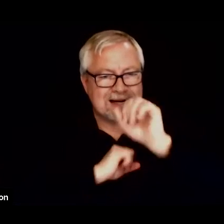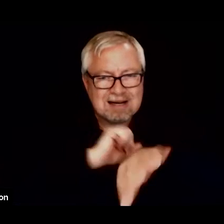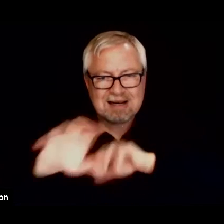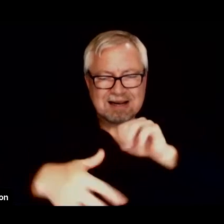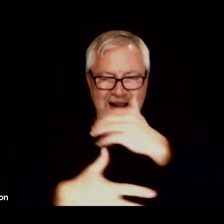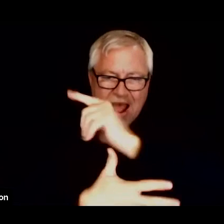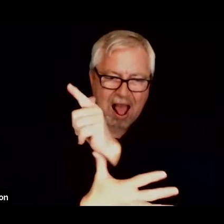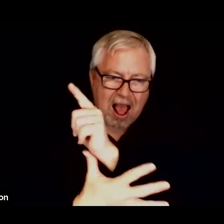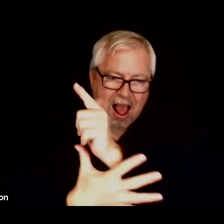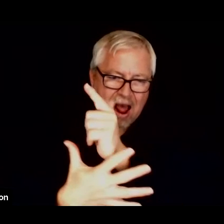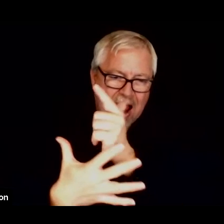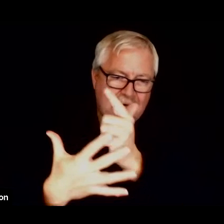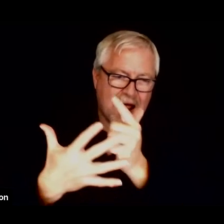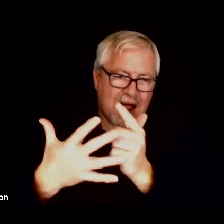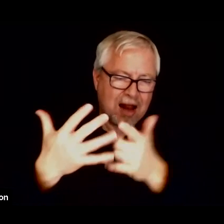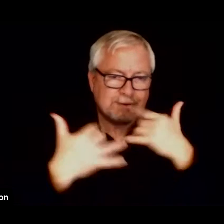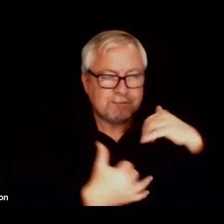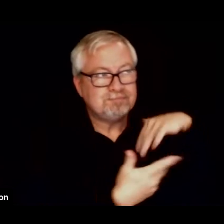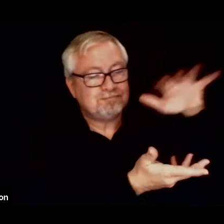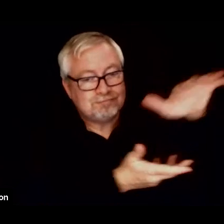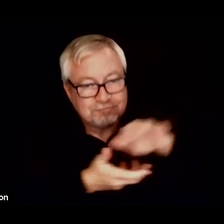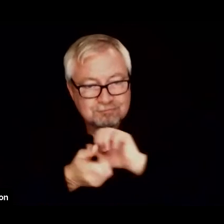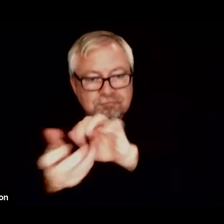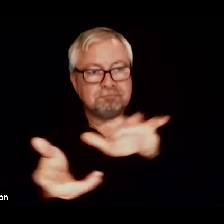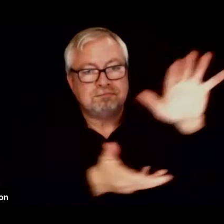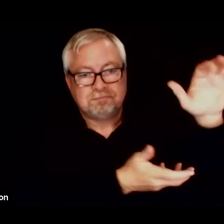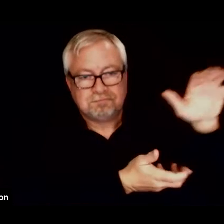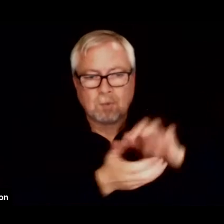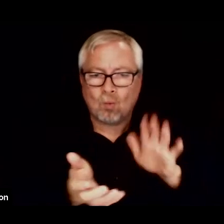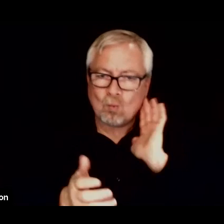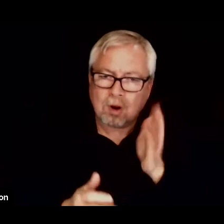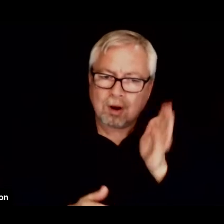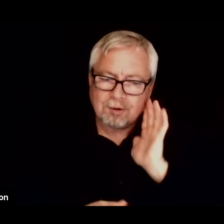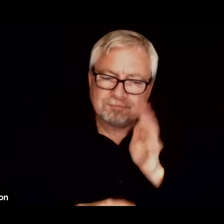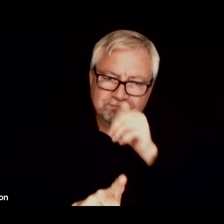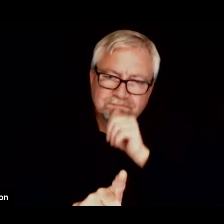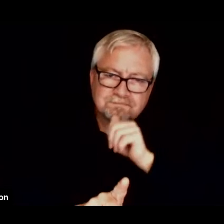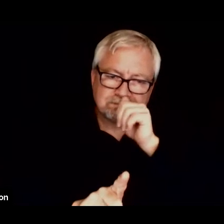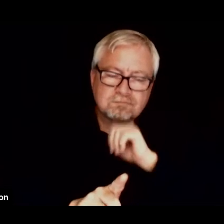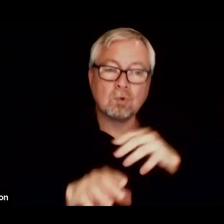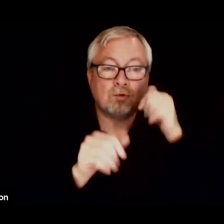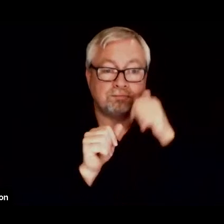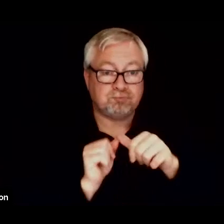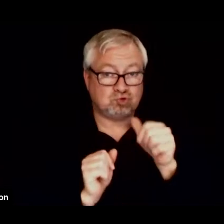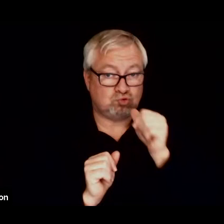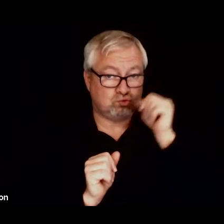we talked using an analogy yesterday that I hope people found a little bit useful that the vaccine